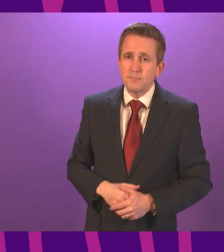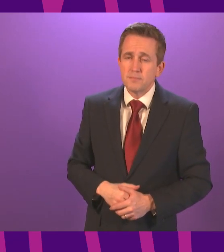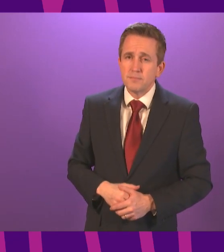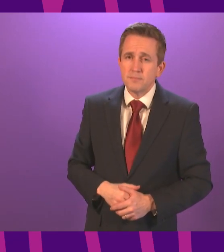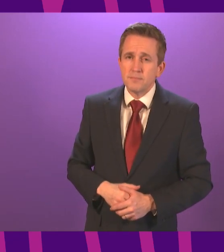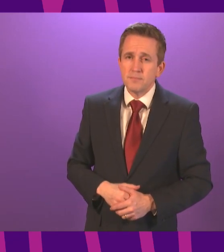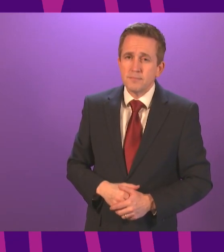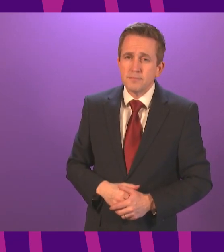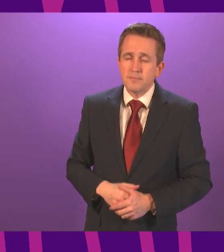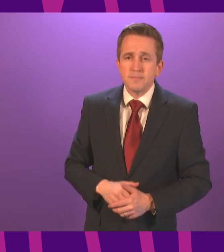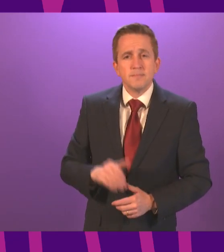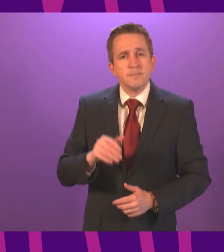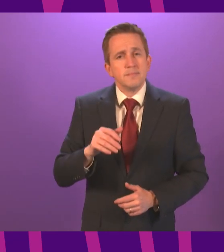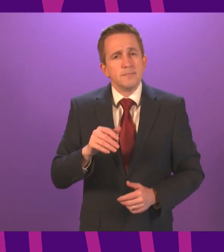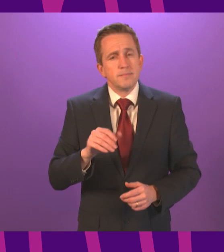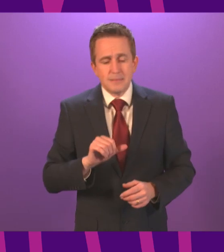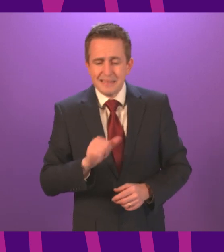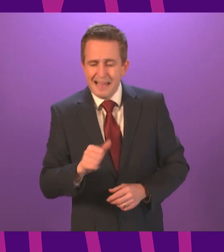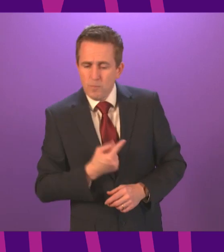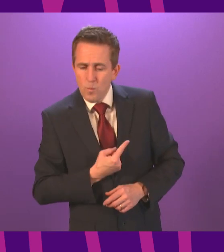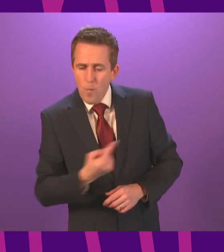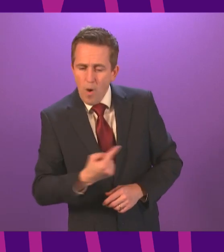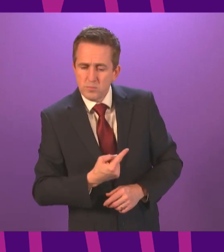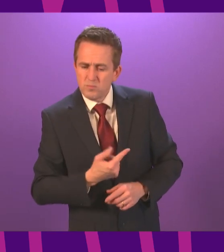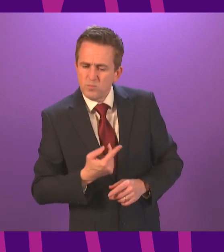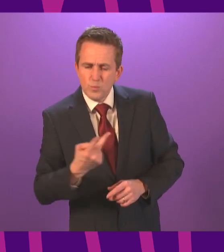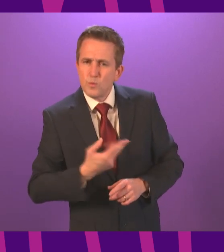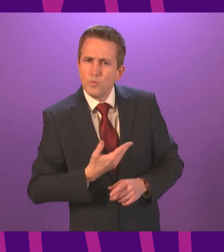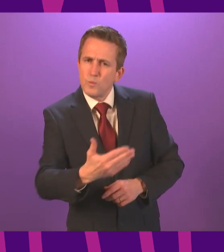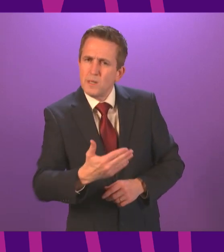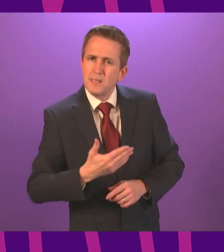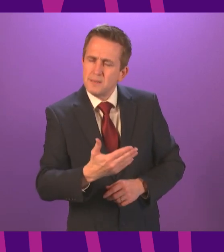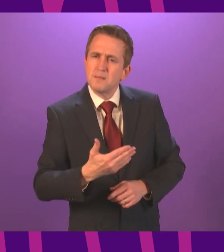of the next week or so—in common, I hope, with others across the United Kingdom. As